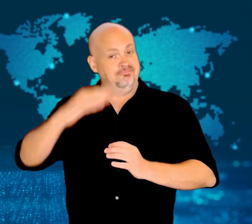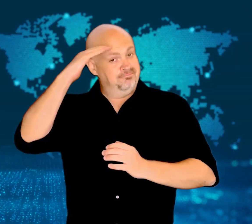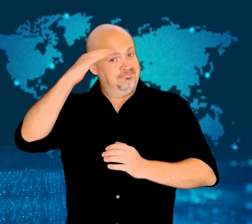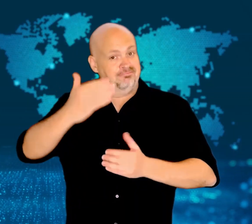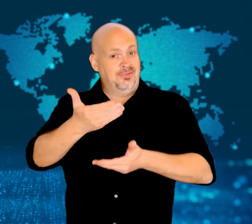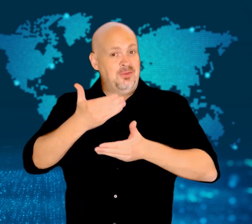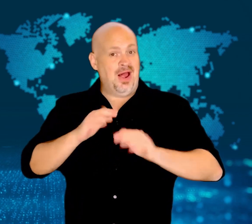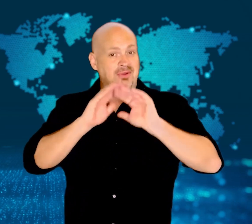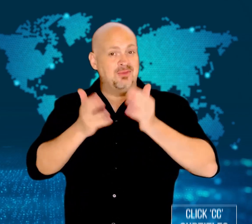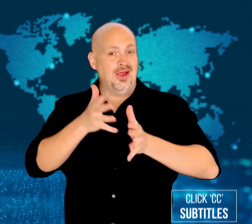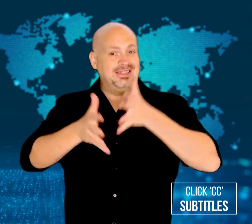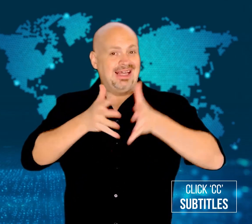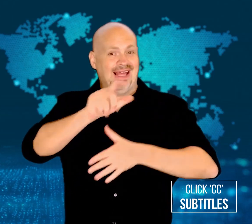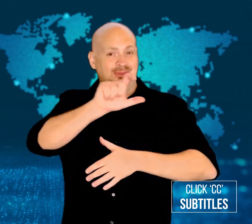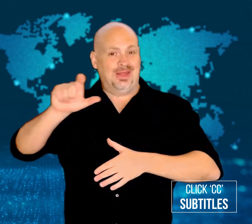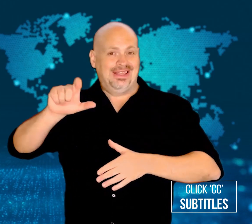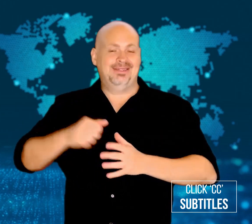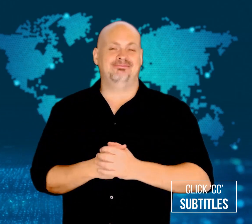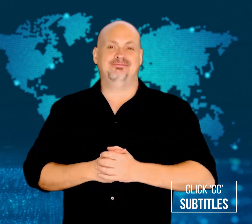Welcome to WorldSign Week!